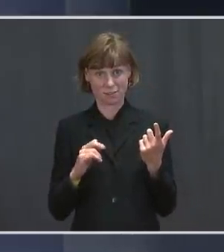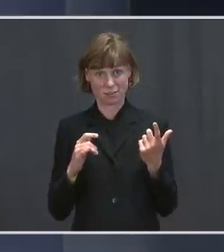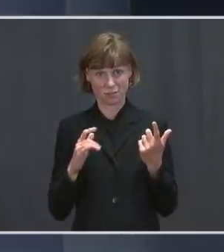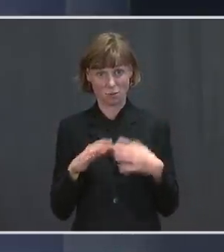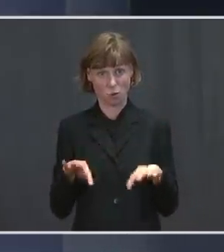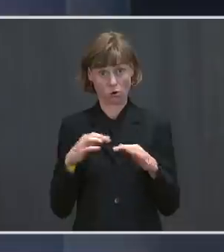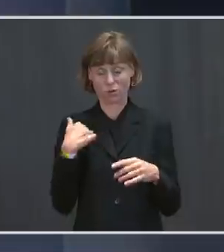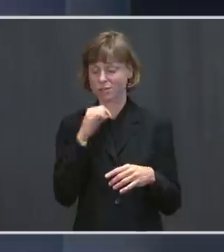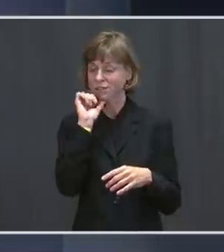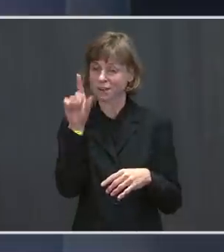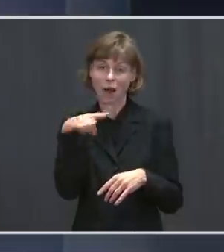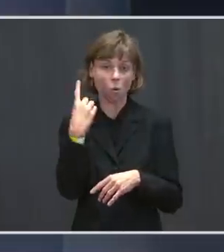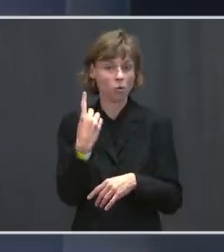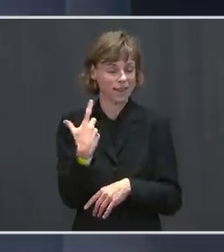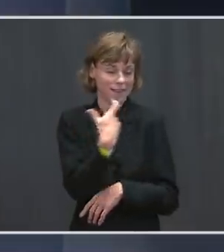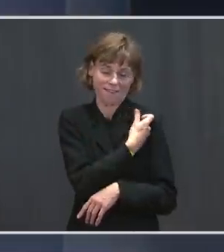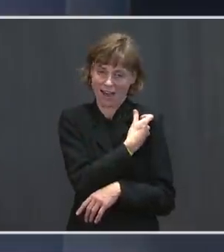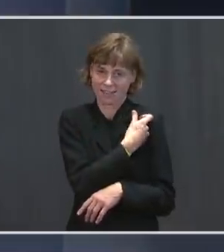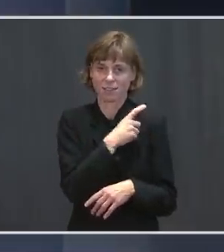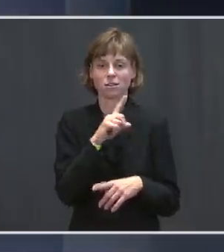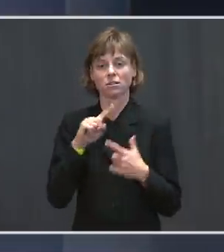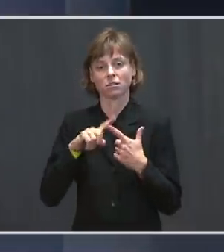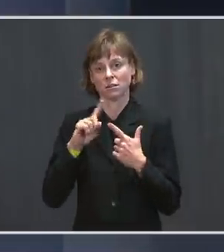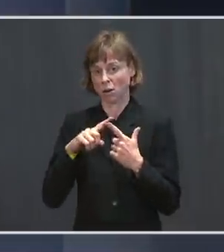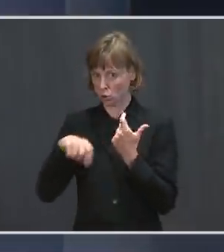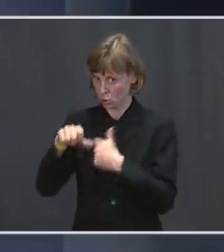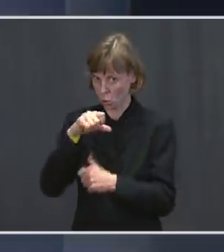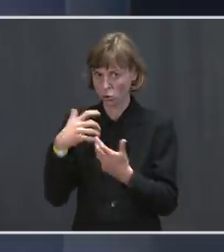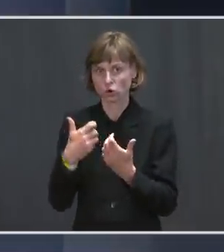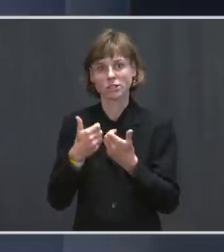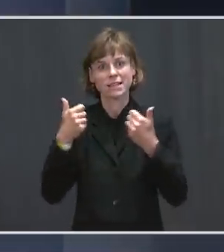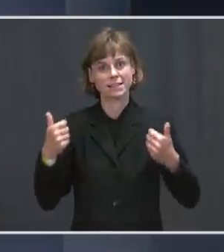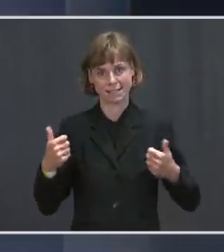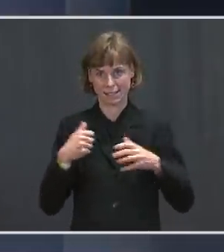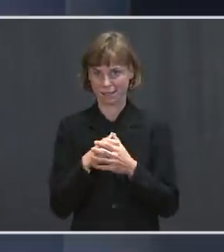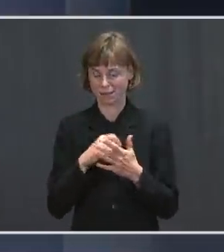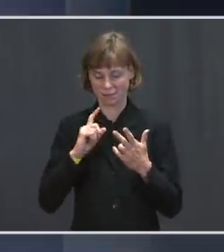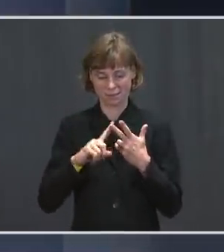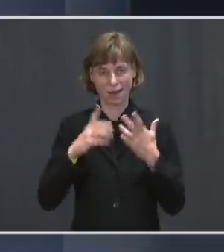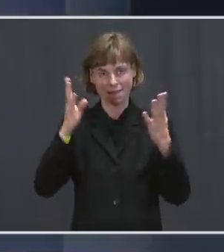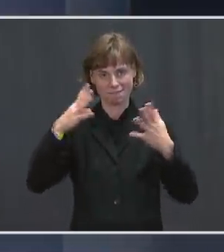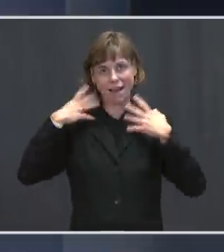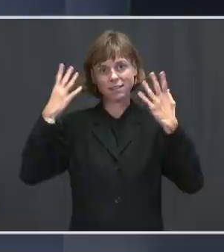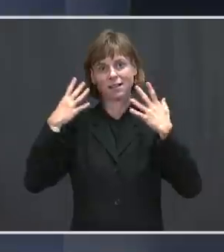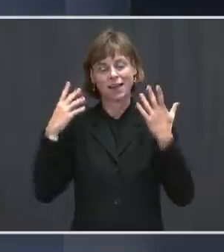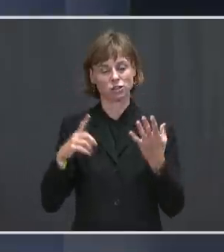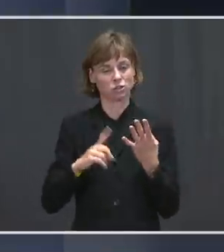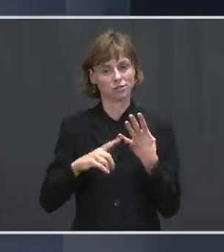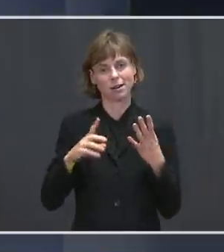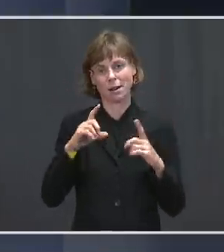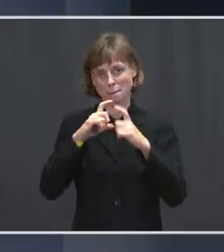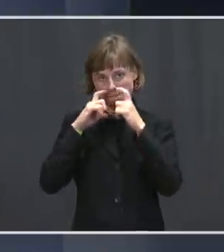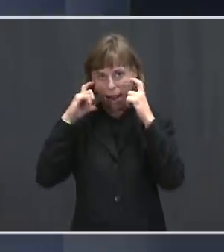It's also about social distancing, ventilation and certainly wearing masks, but no decision has been made to do that.